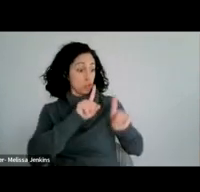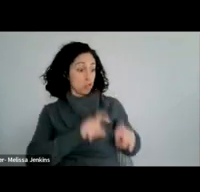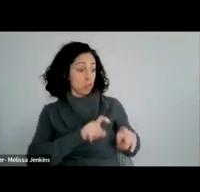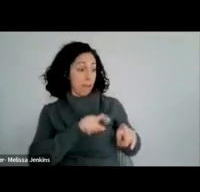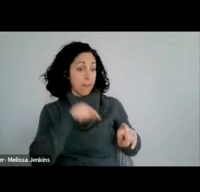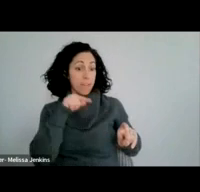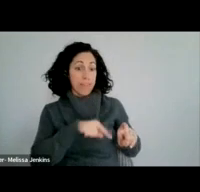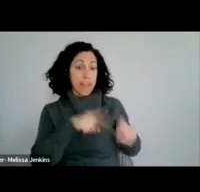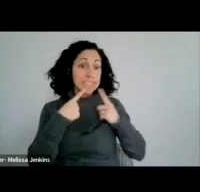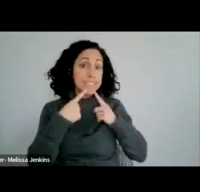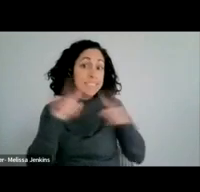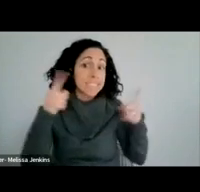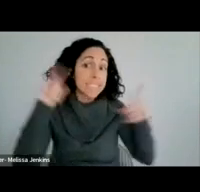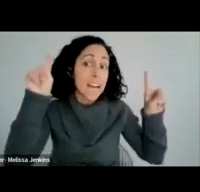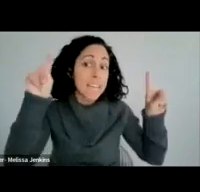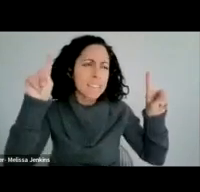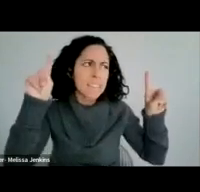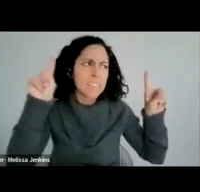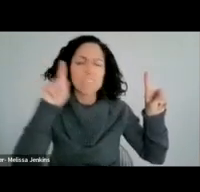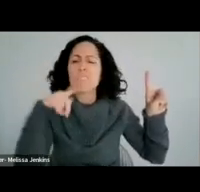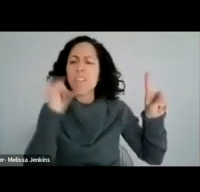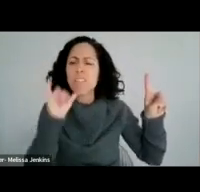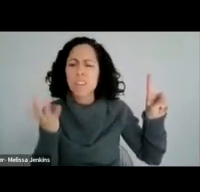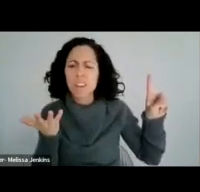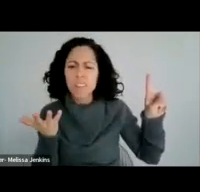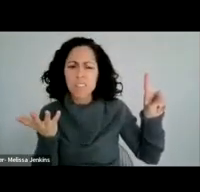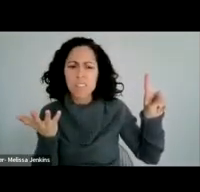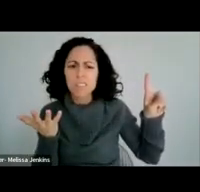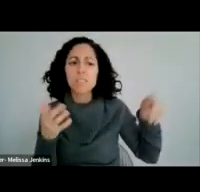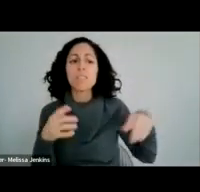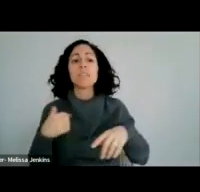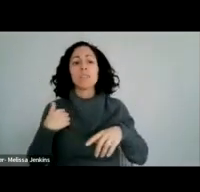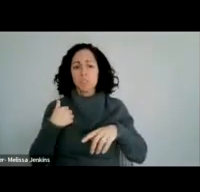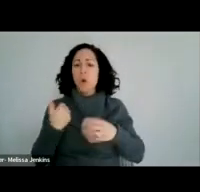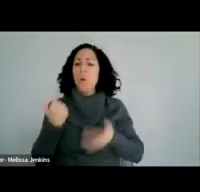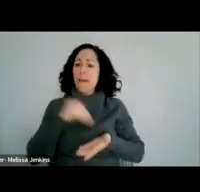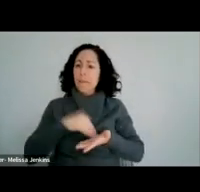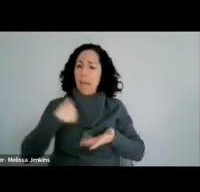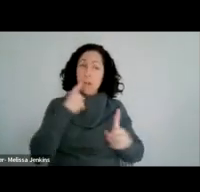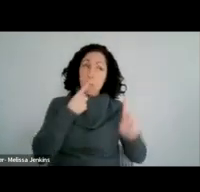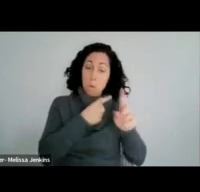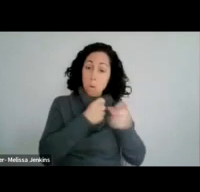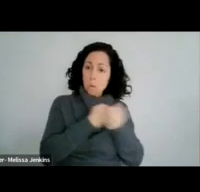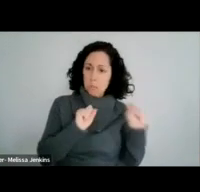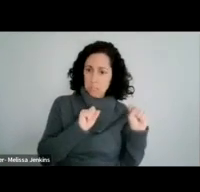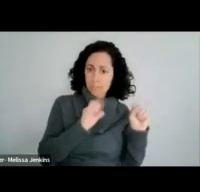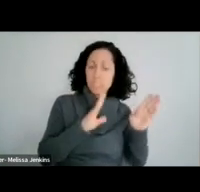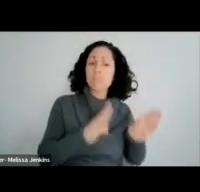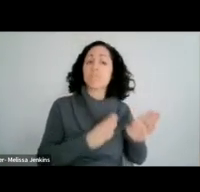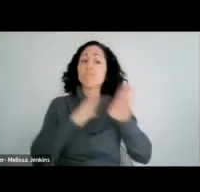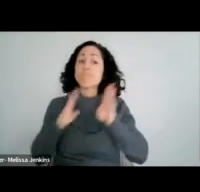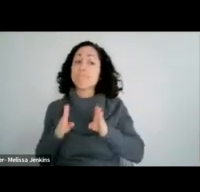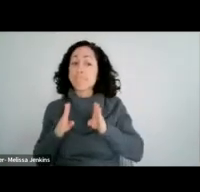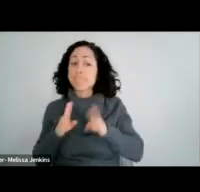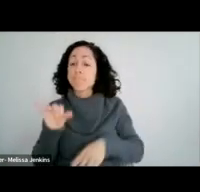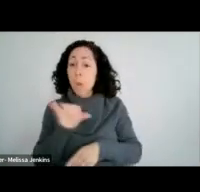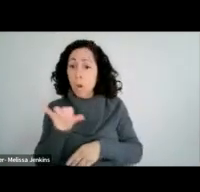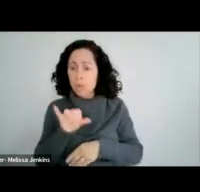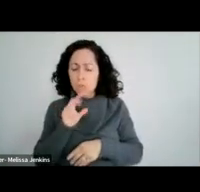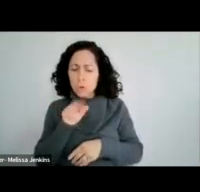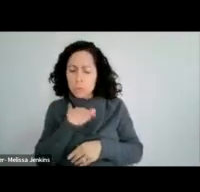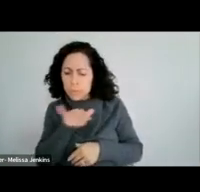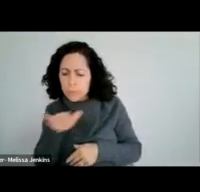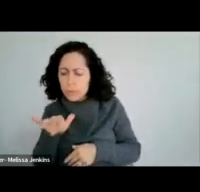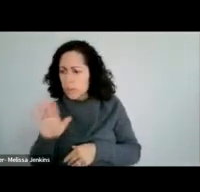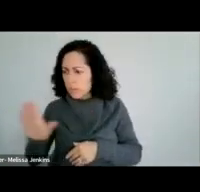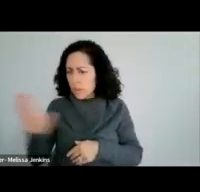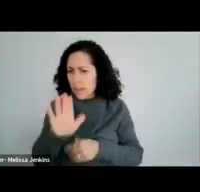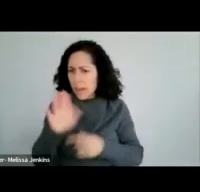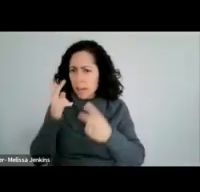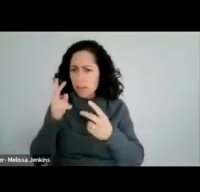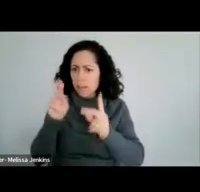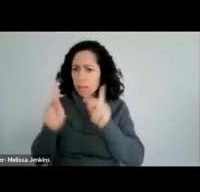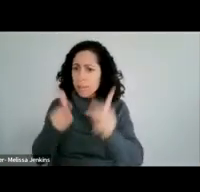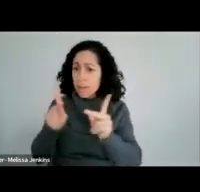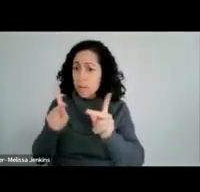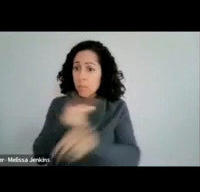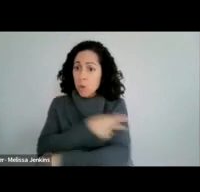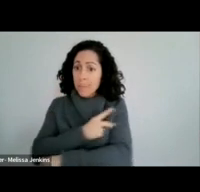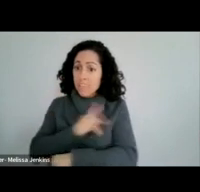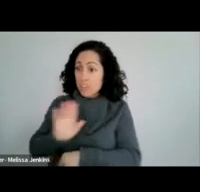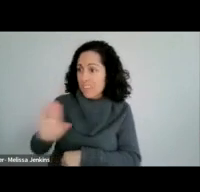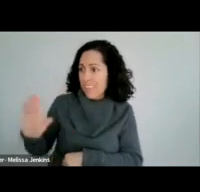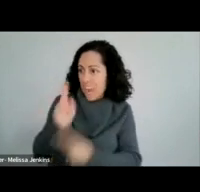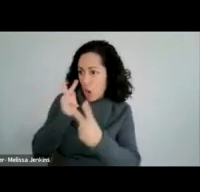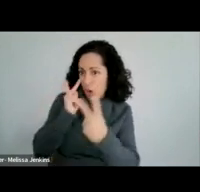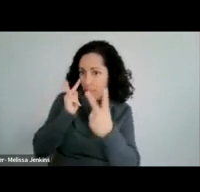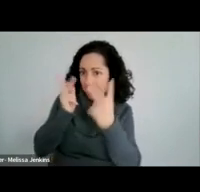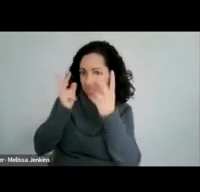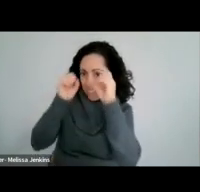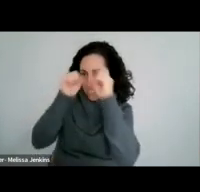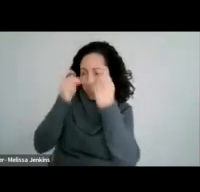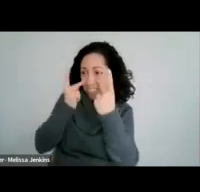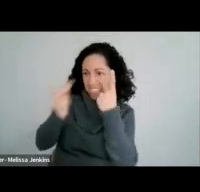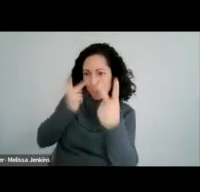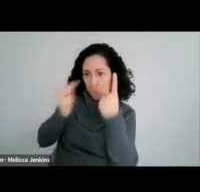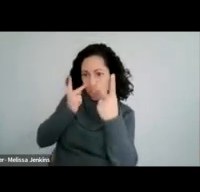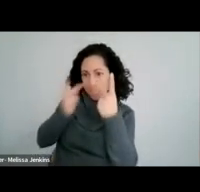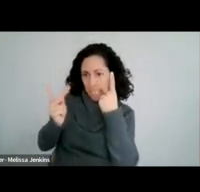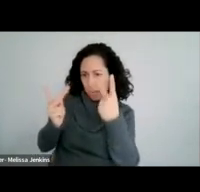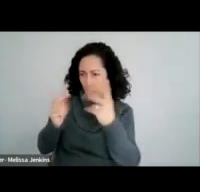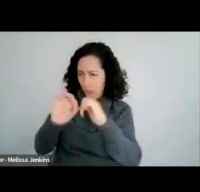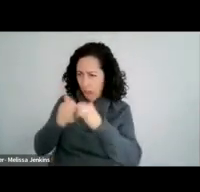Besides the safety profile, we also looked at the Best Corrected Visual Acuity and what we saw was stabilization in all treated eyes.